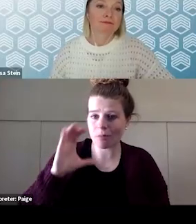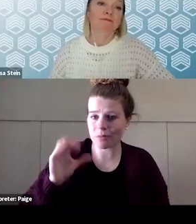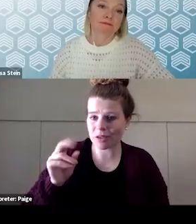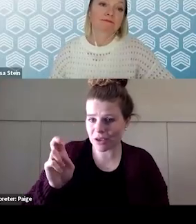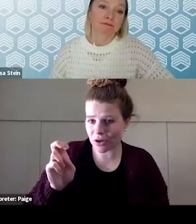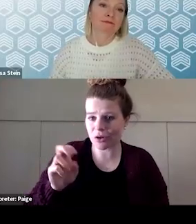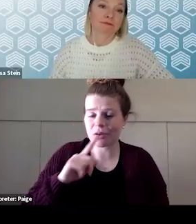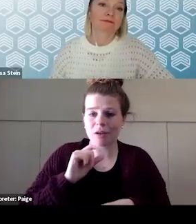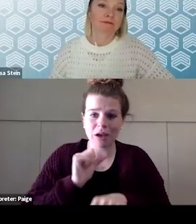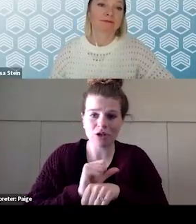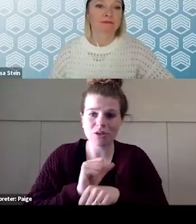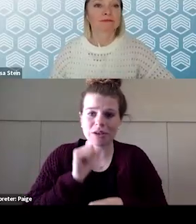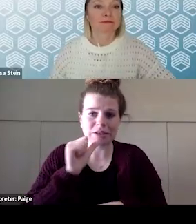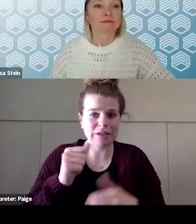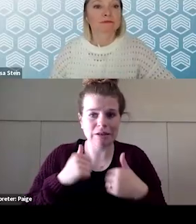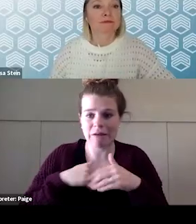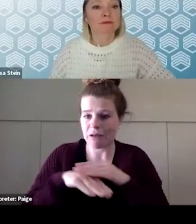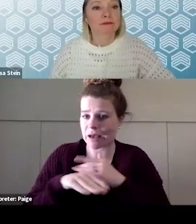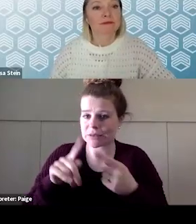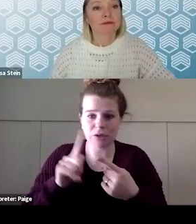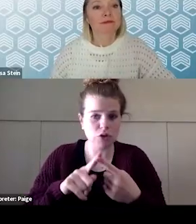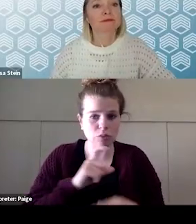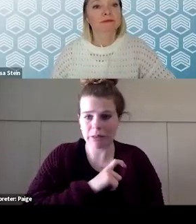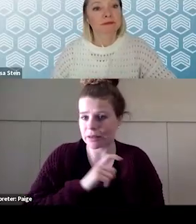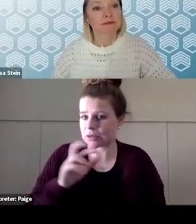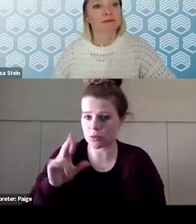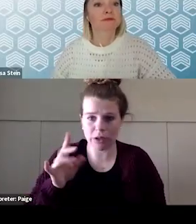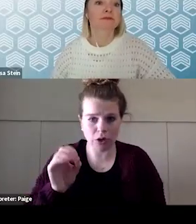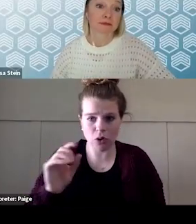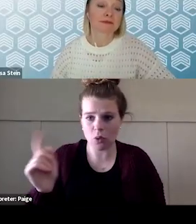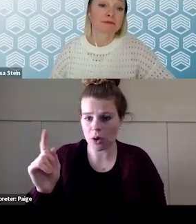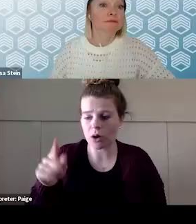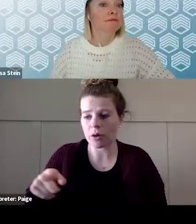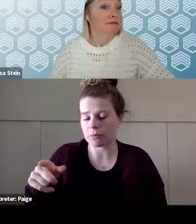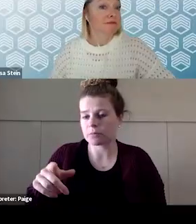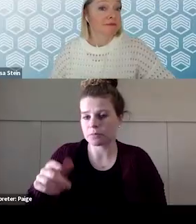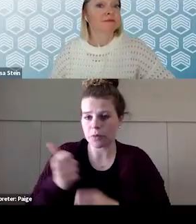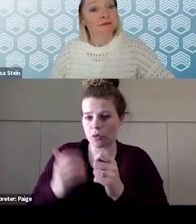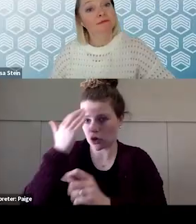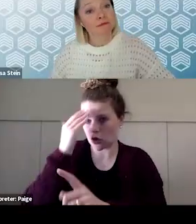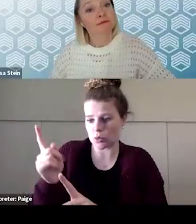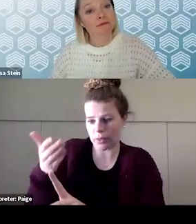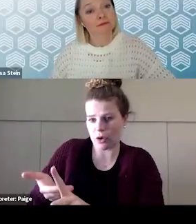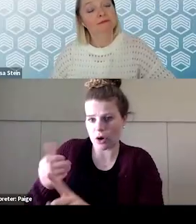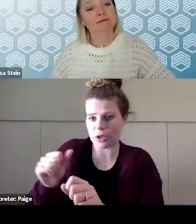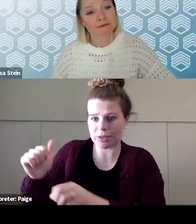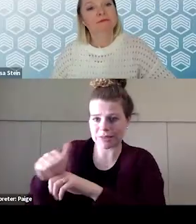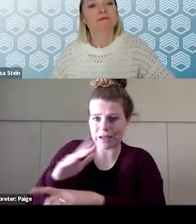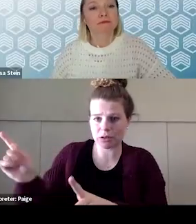and actually did not have access to a police radio where the dispatcher knows where they are and can send them someone, right? And so I think sometimes